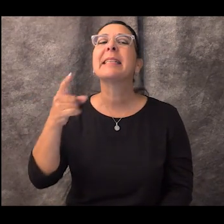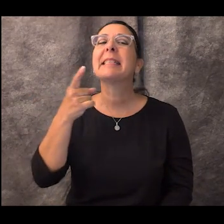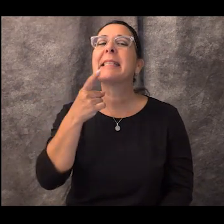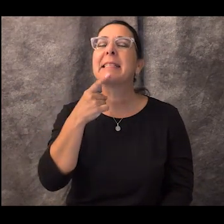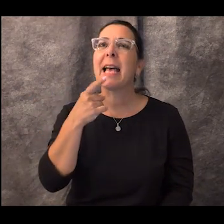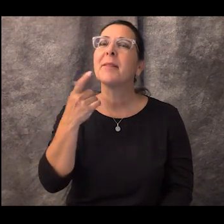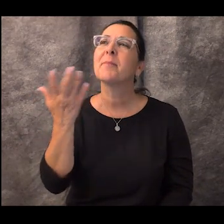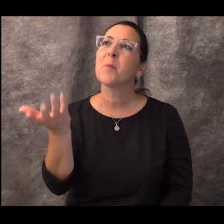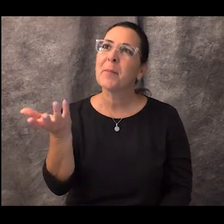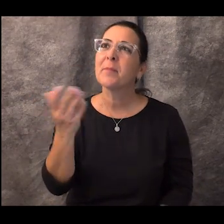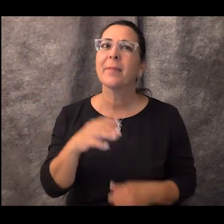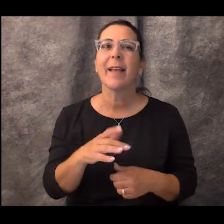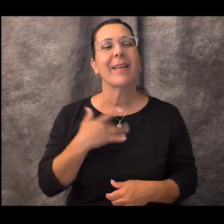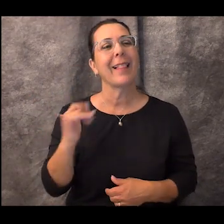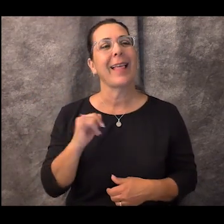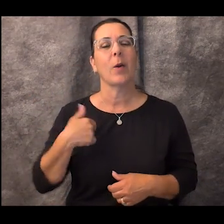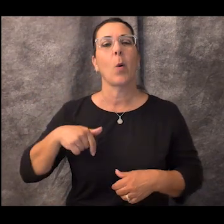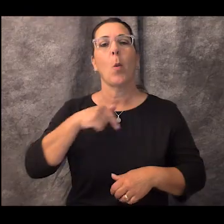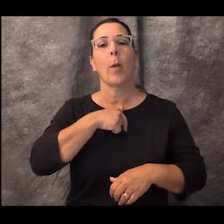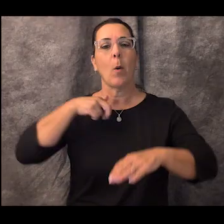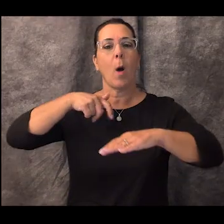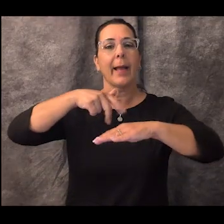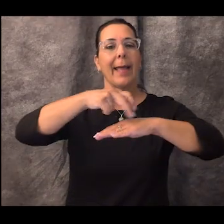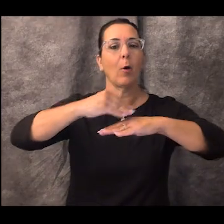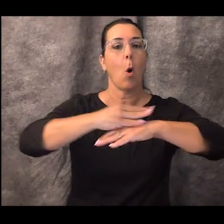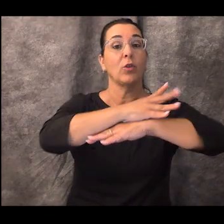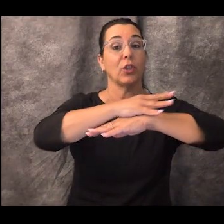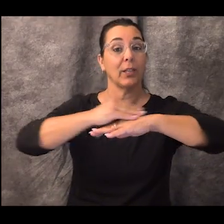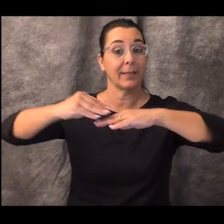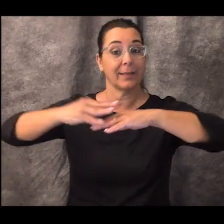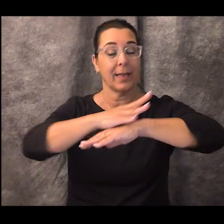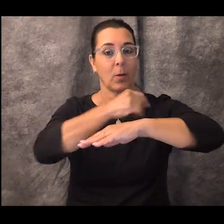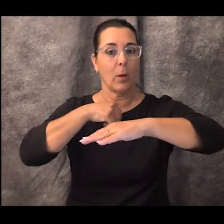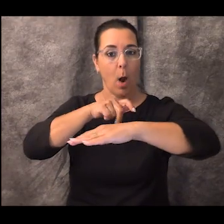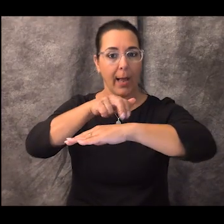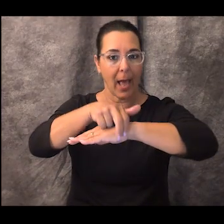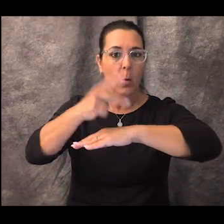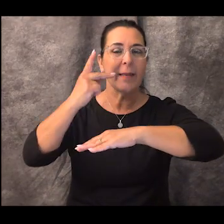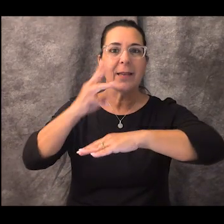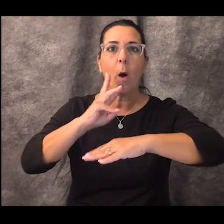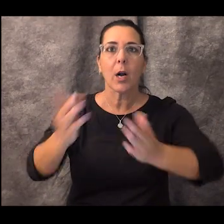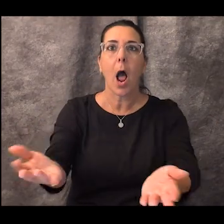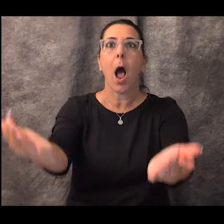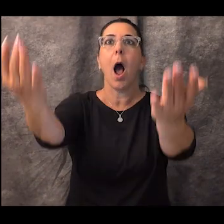It's almost like we're in the ocean and we're constantly, like, seeing waves coming and like ducking under to, like,